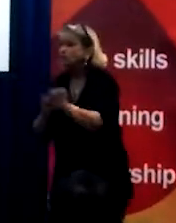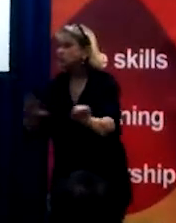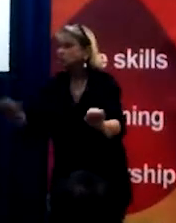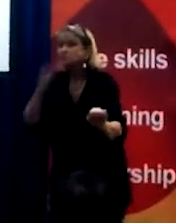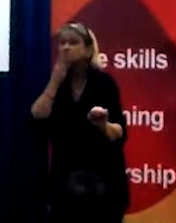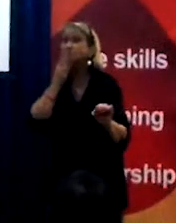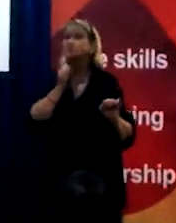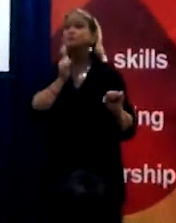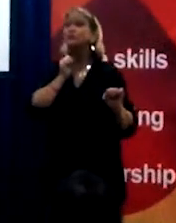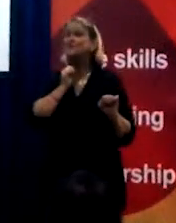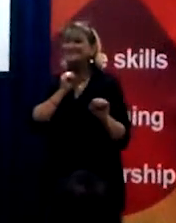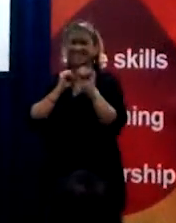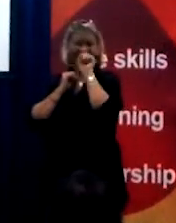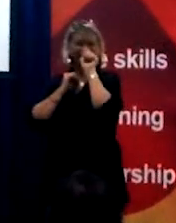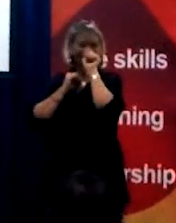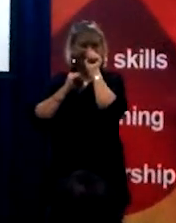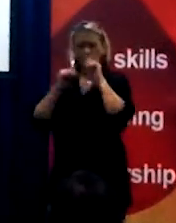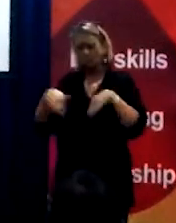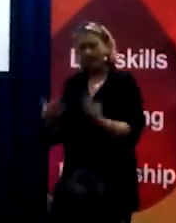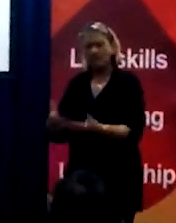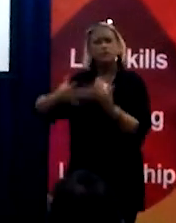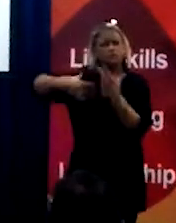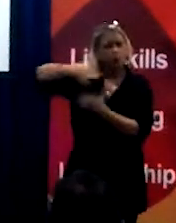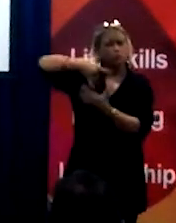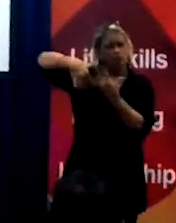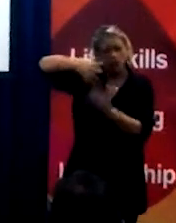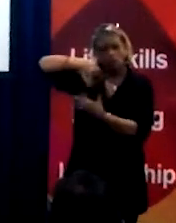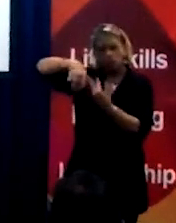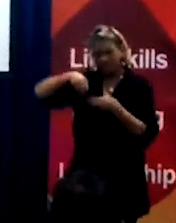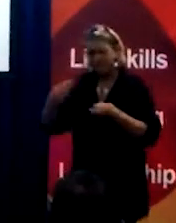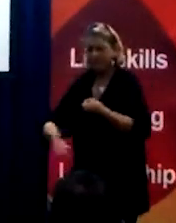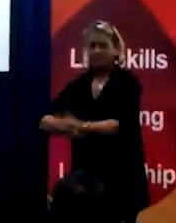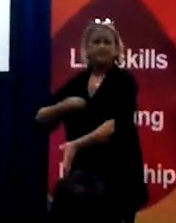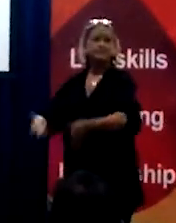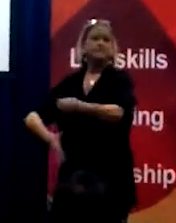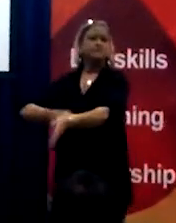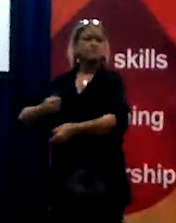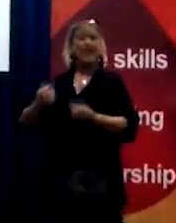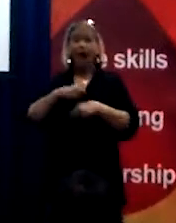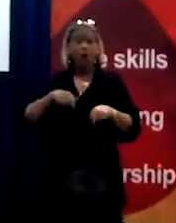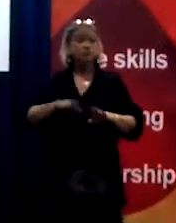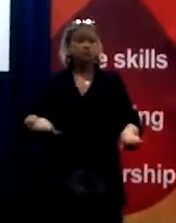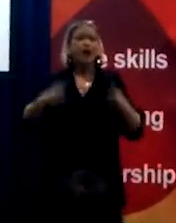So we give them plenty of social opportunity. Our kids are normal kids. They go out and play.